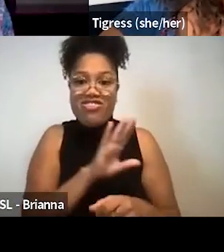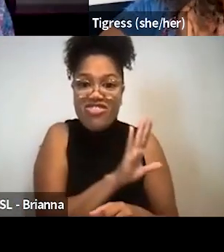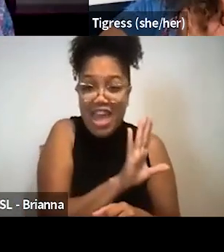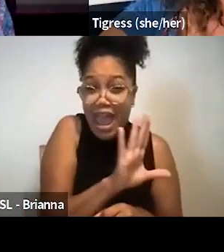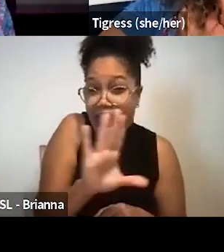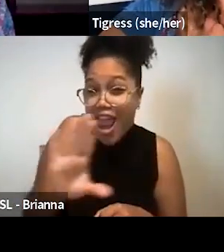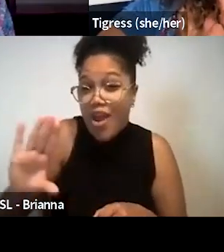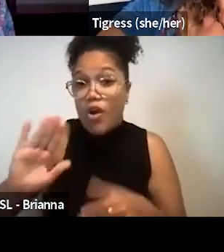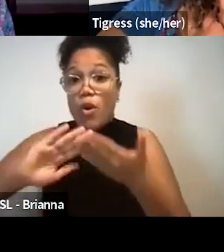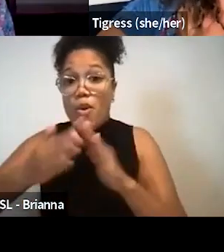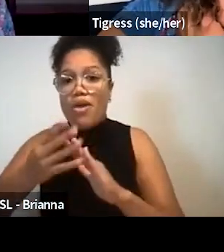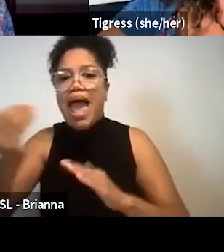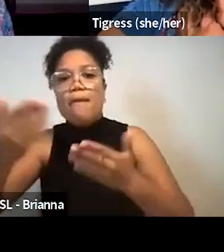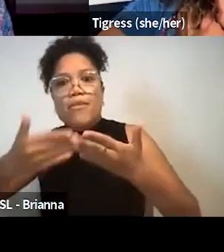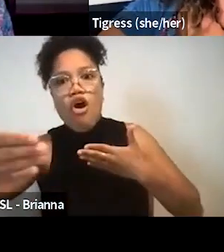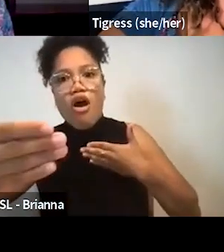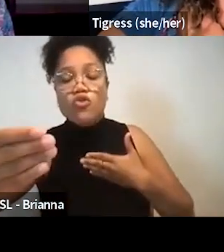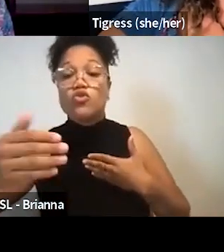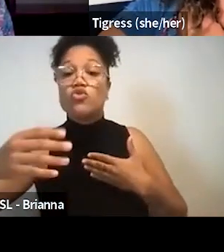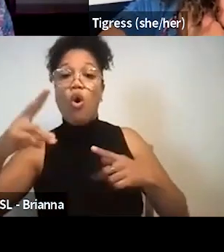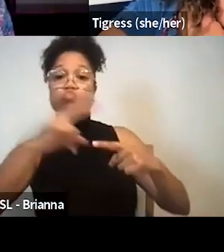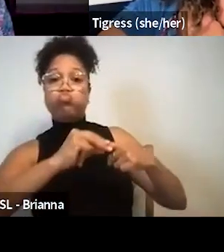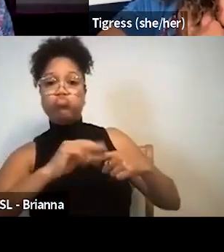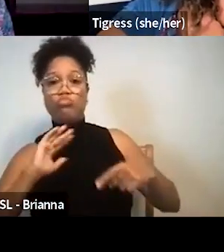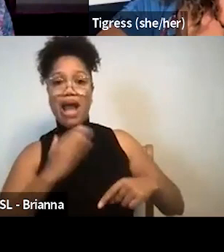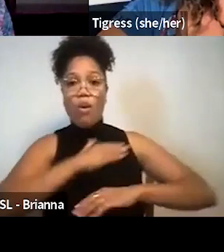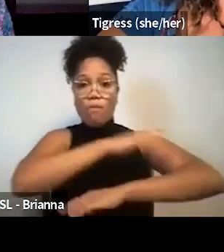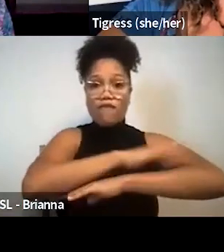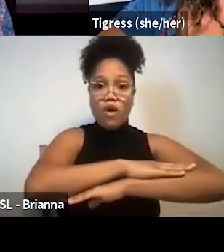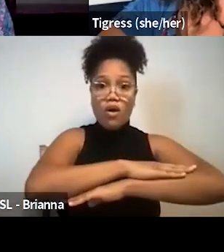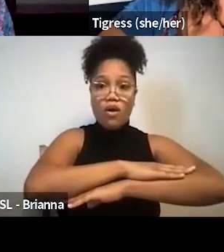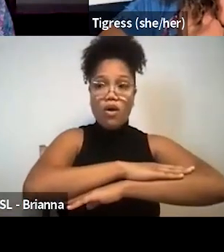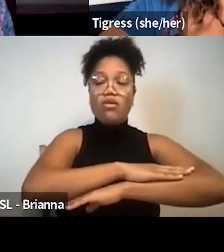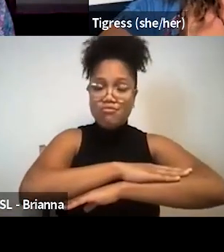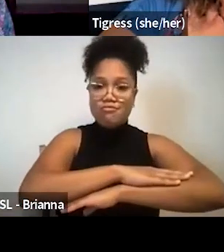So again, like using our platform to amplify their stories so that more people can see them.